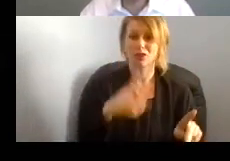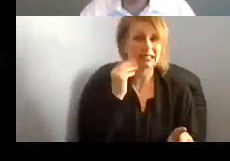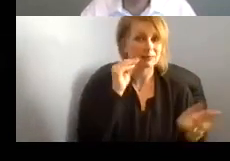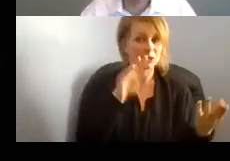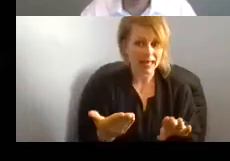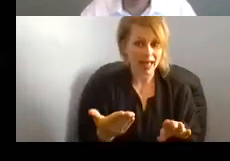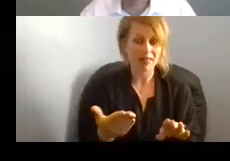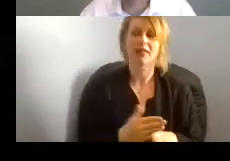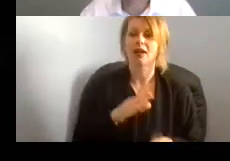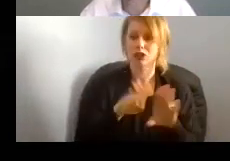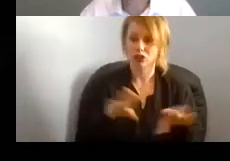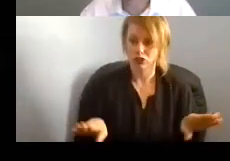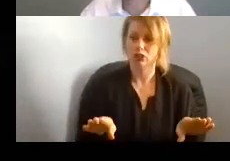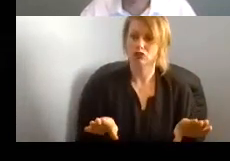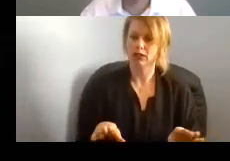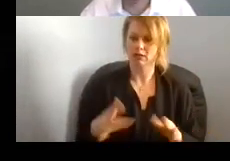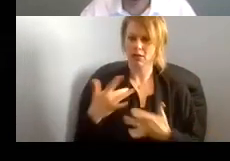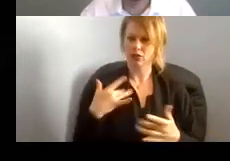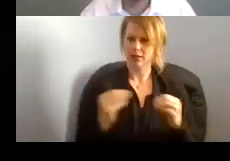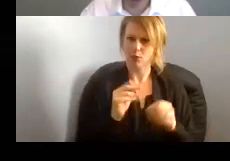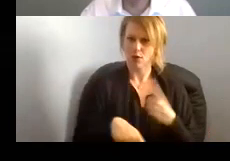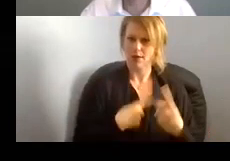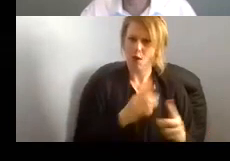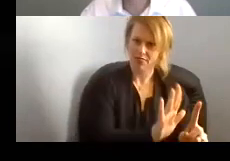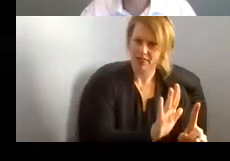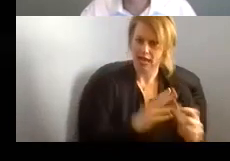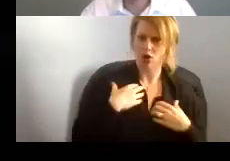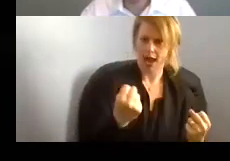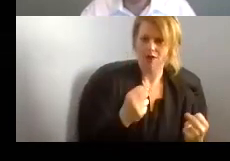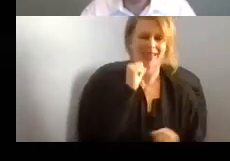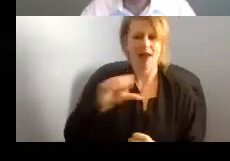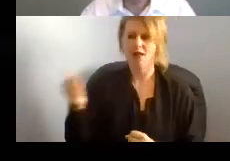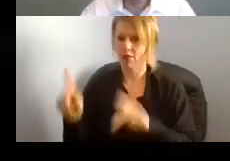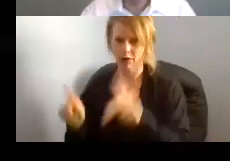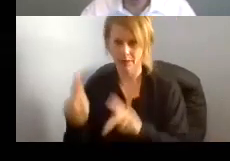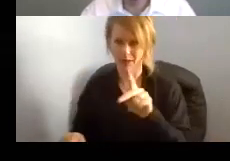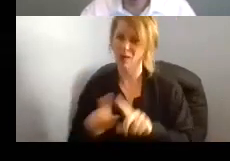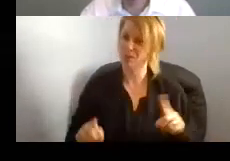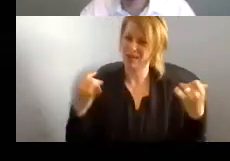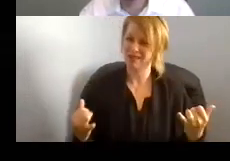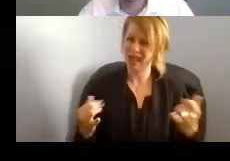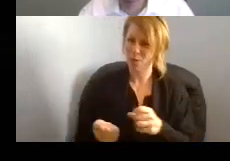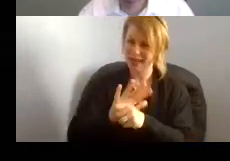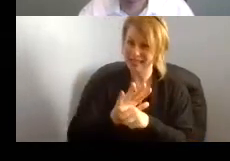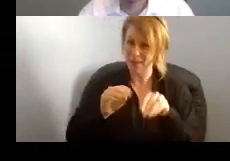more concerned about their health and that of others that they care about. But, in the setting of a pandemic, there’s already often extreme concerns